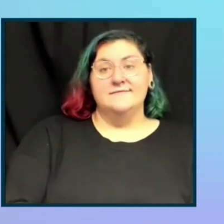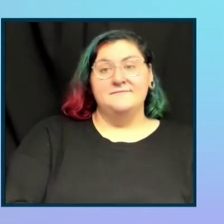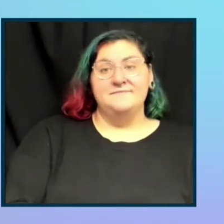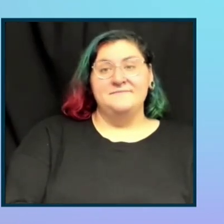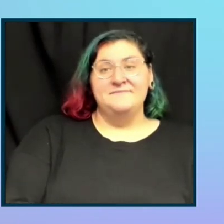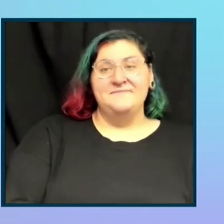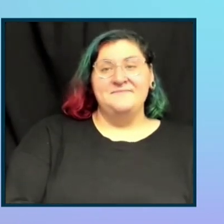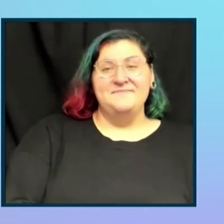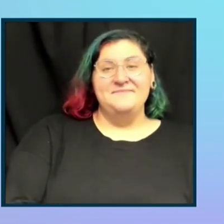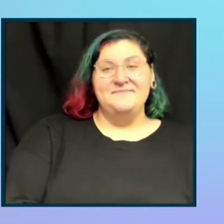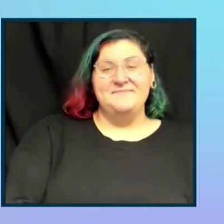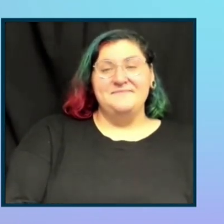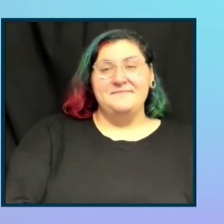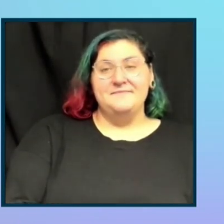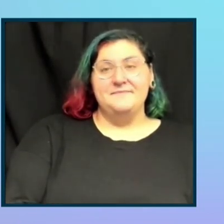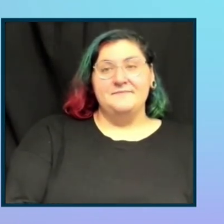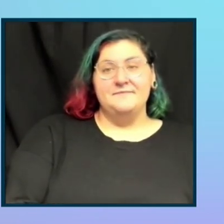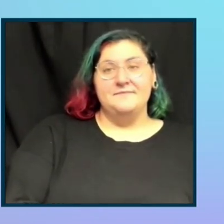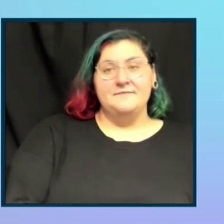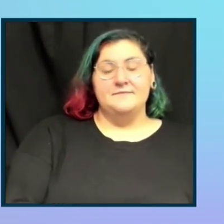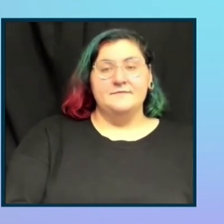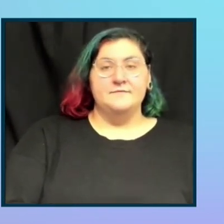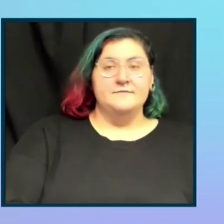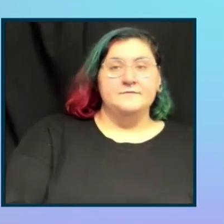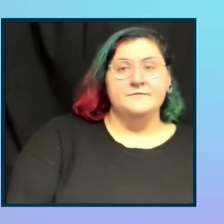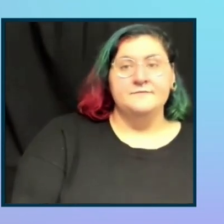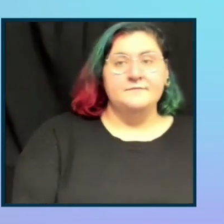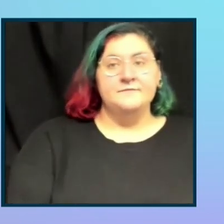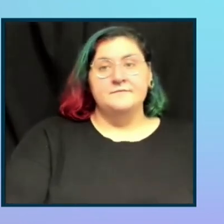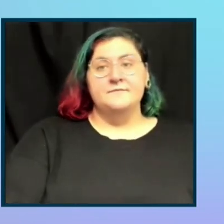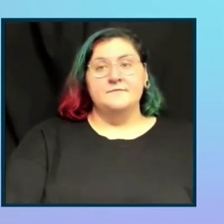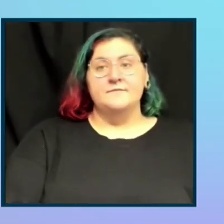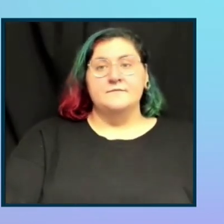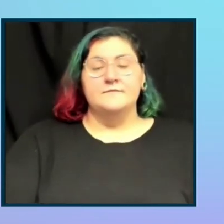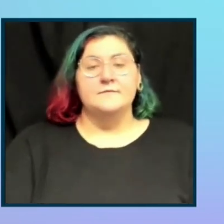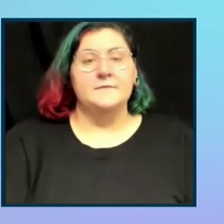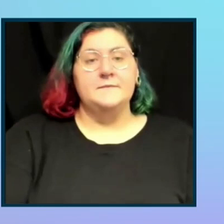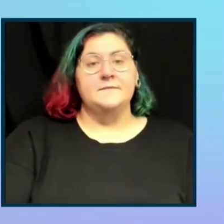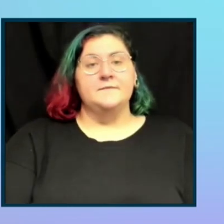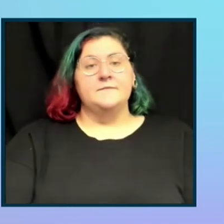So, SK, thank you for those who join late. I'm Travis, I'm your moderator.